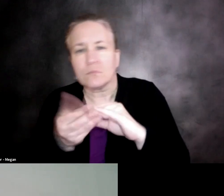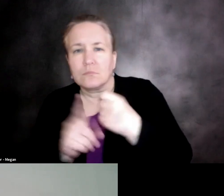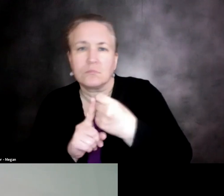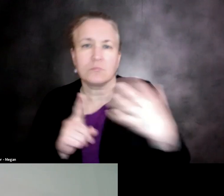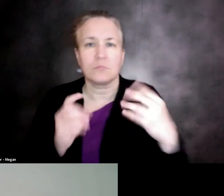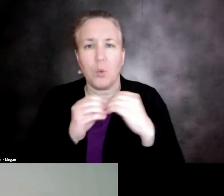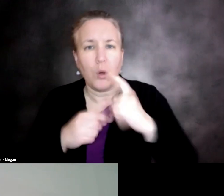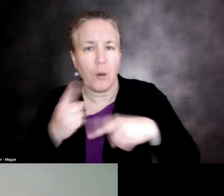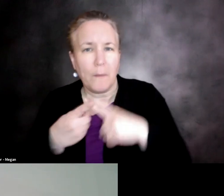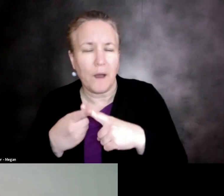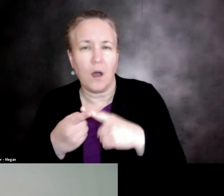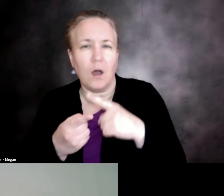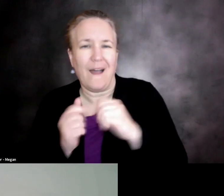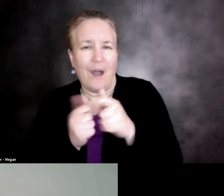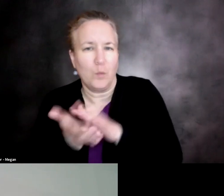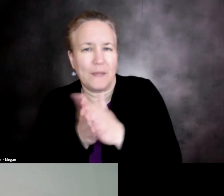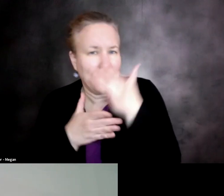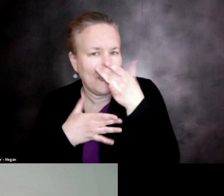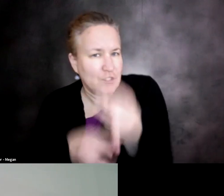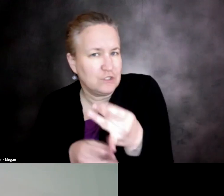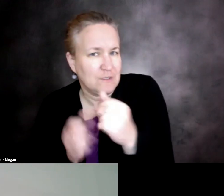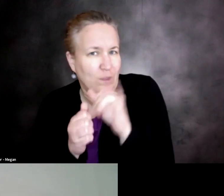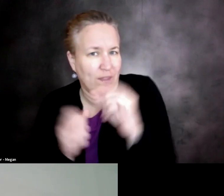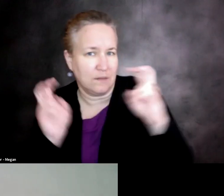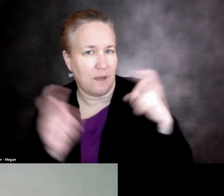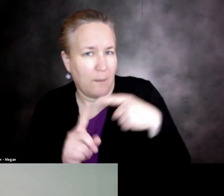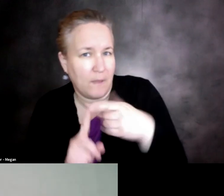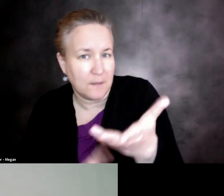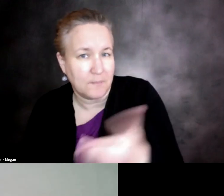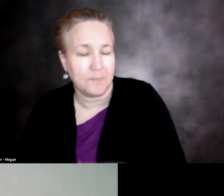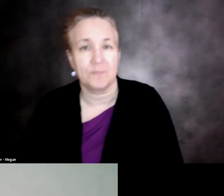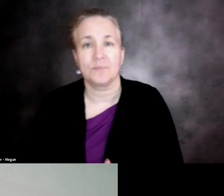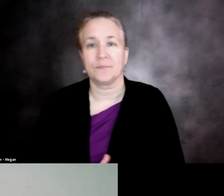about what drew your interest in this direction, initially.